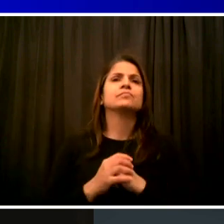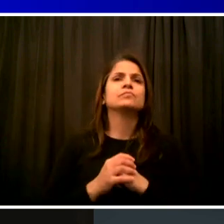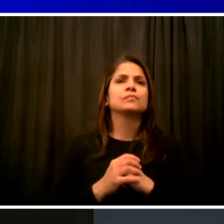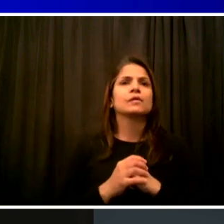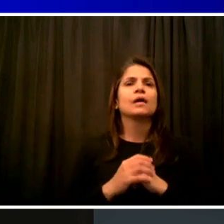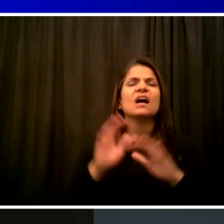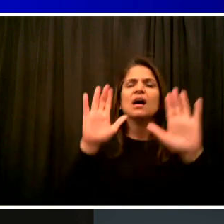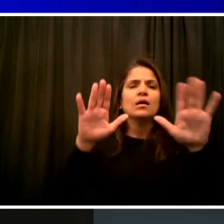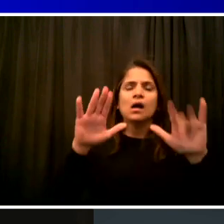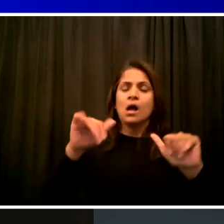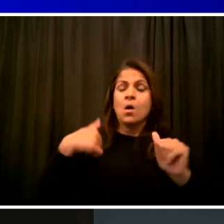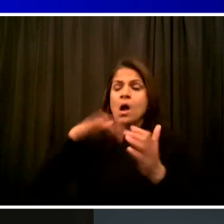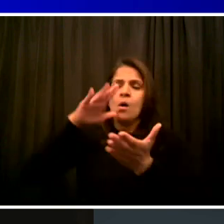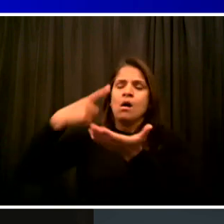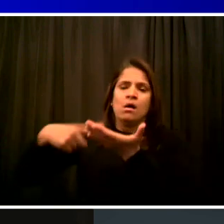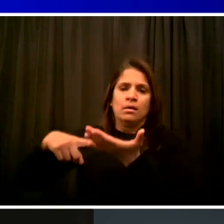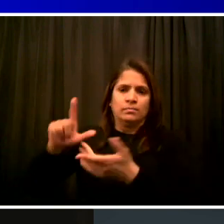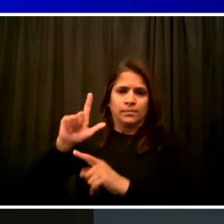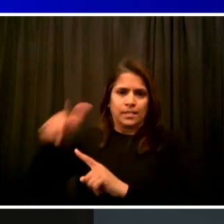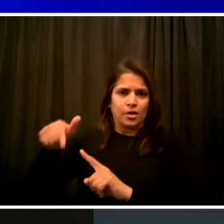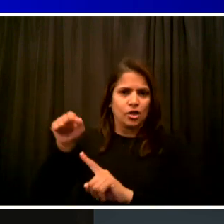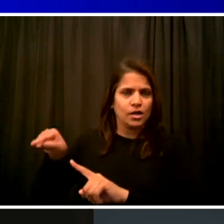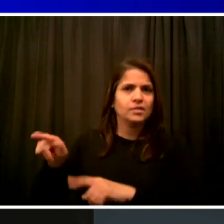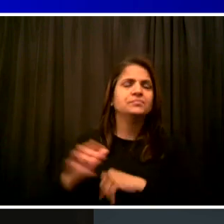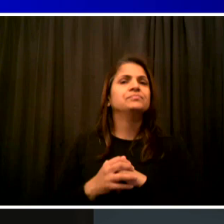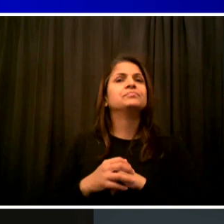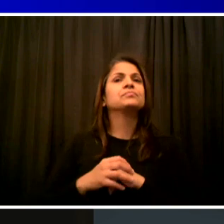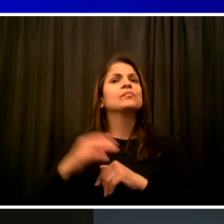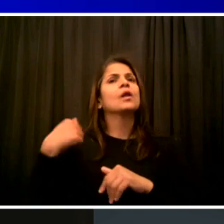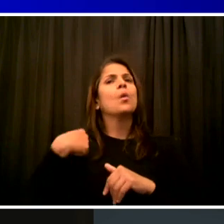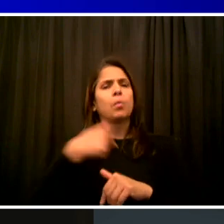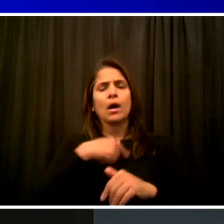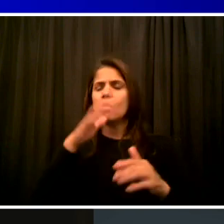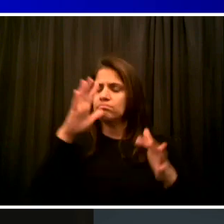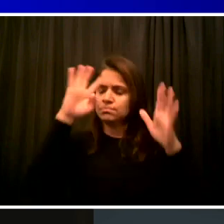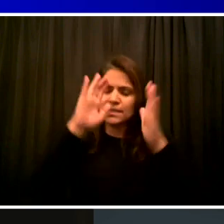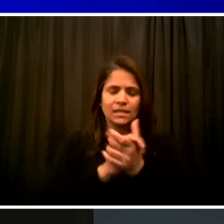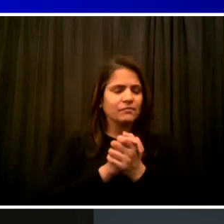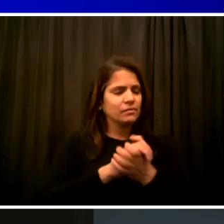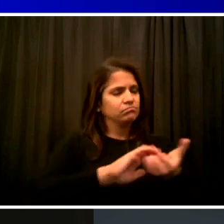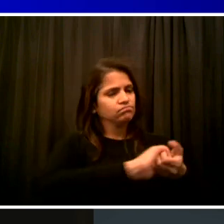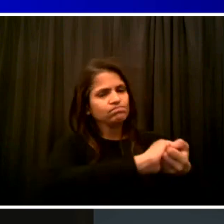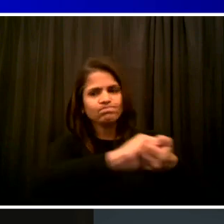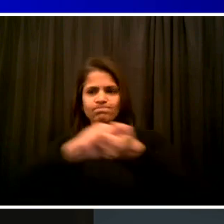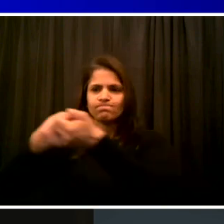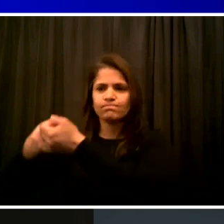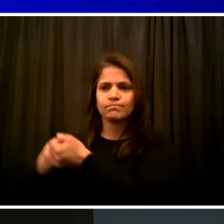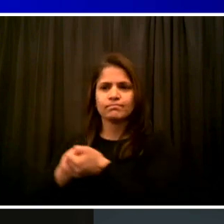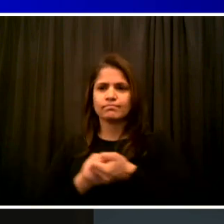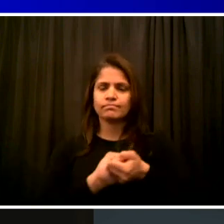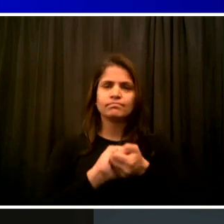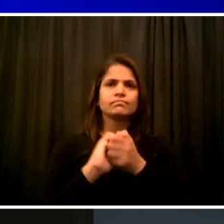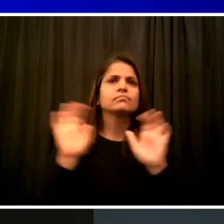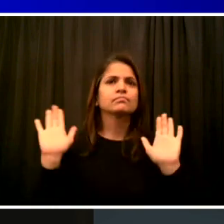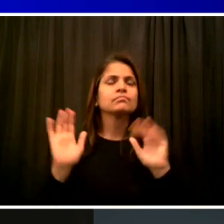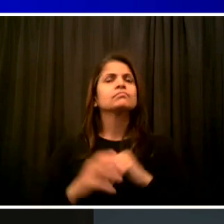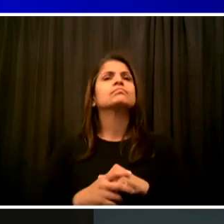IT WAS A GREAT INDICATOR OF OTHER STRENGTH IN NEWY ORK CITY, THAT OUR COMMUNITIES ARE PRESENT IN THIS FIGHT AND WE'RE